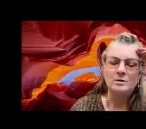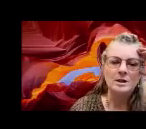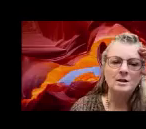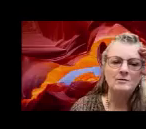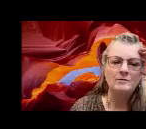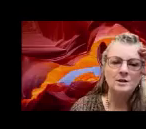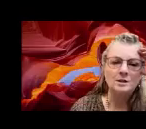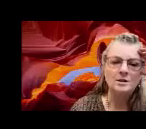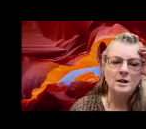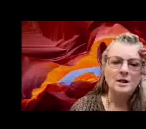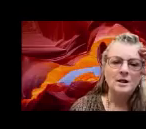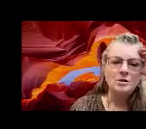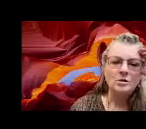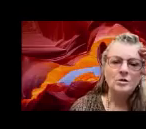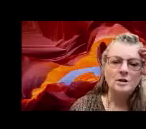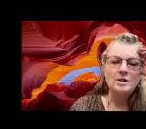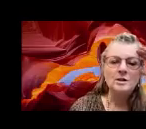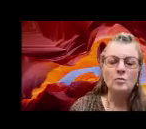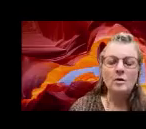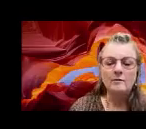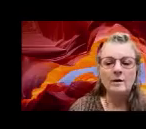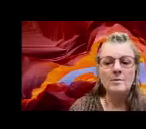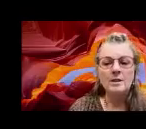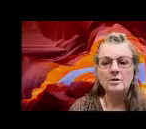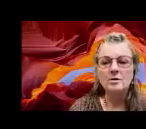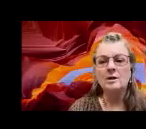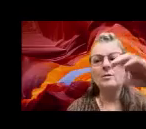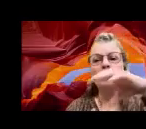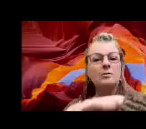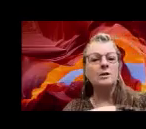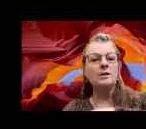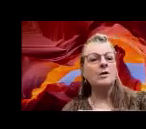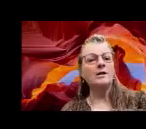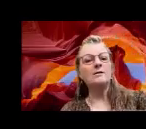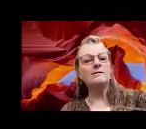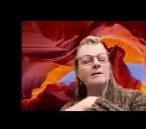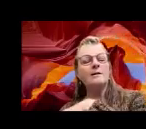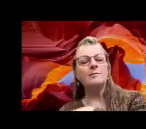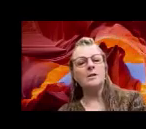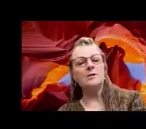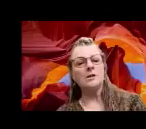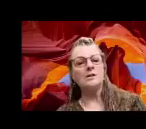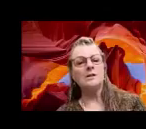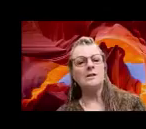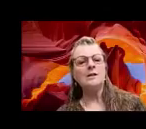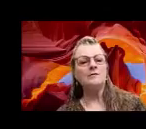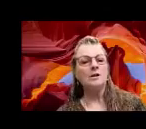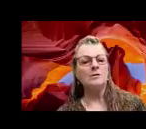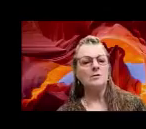executive function. So you could this is one of the measures that would be really great to use, because it does have gendered